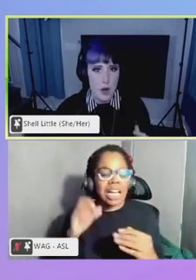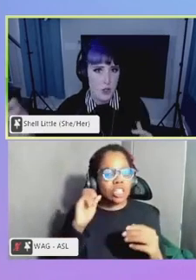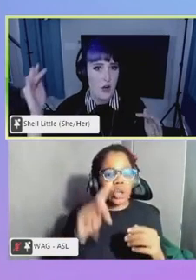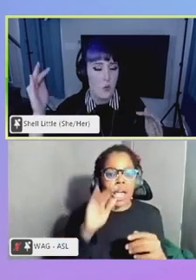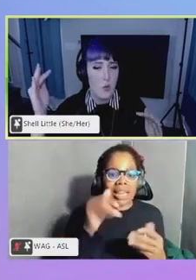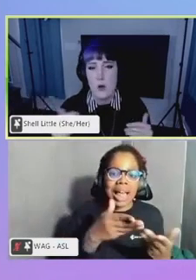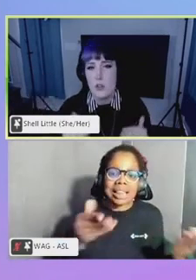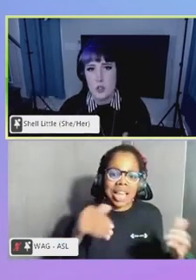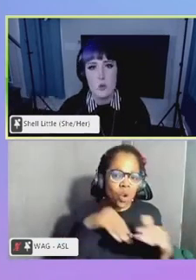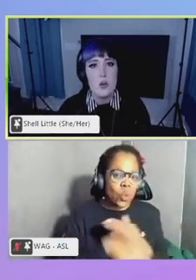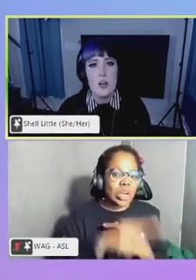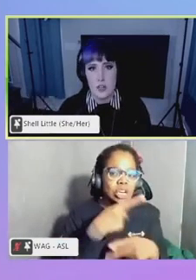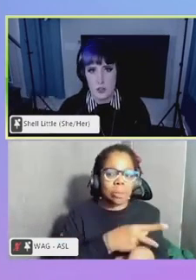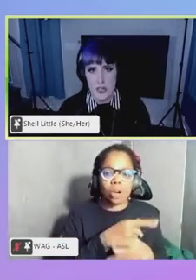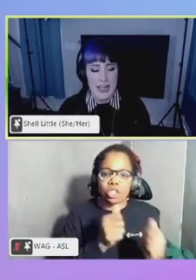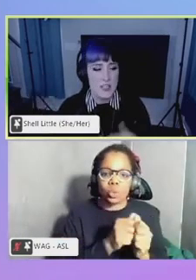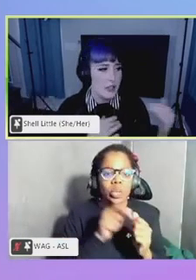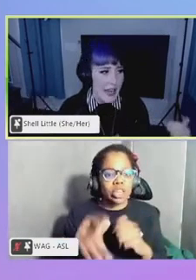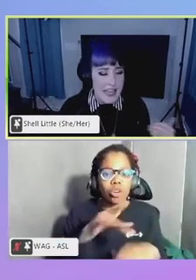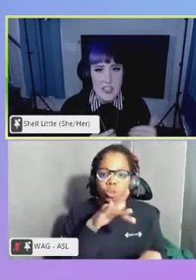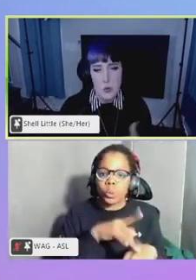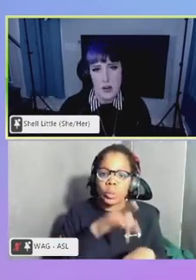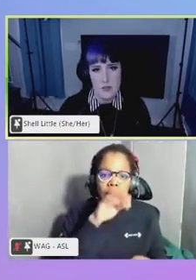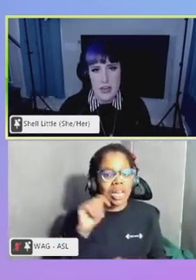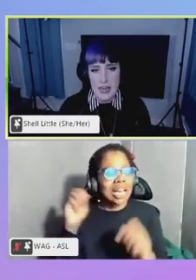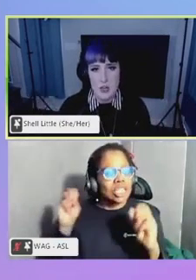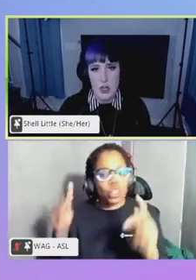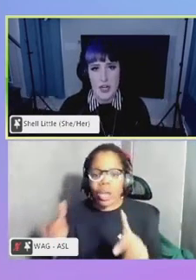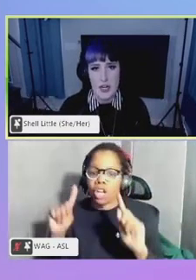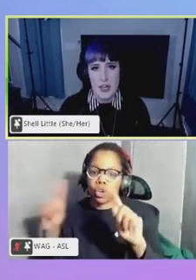things are understaffed, underpaid, that layoffs are happening. This is all